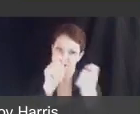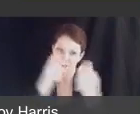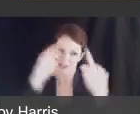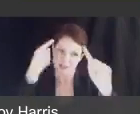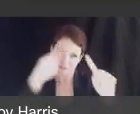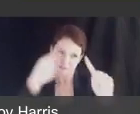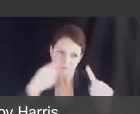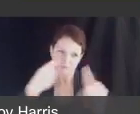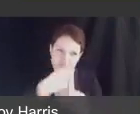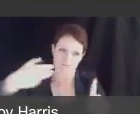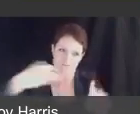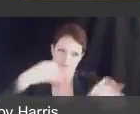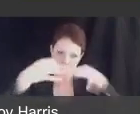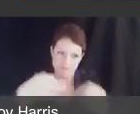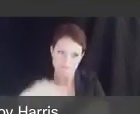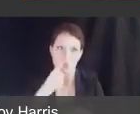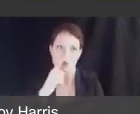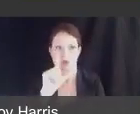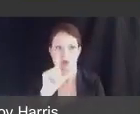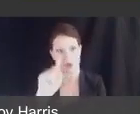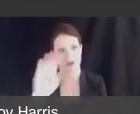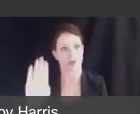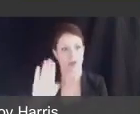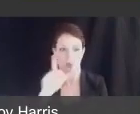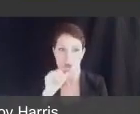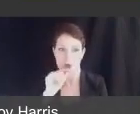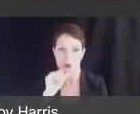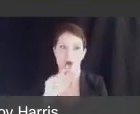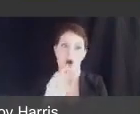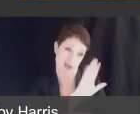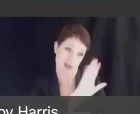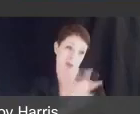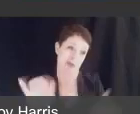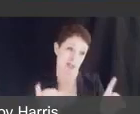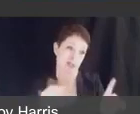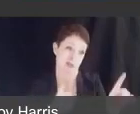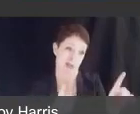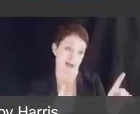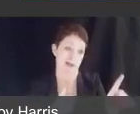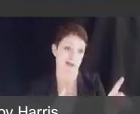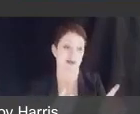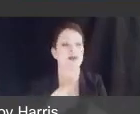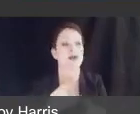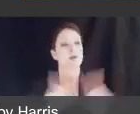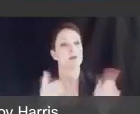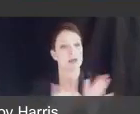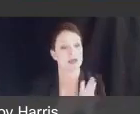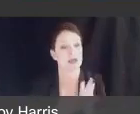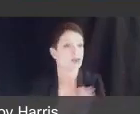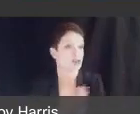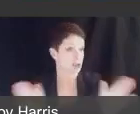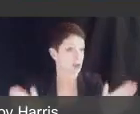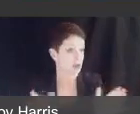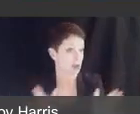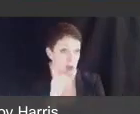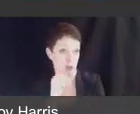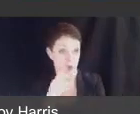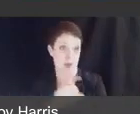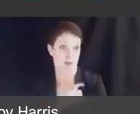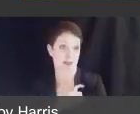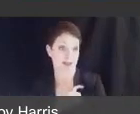of that 1B group also on their website, but generally speaking, it is police and firefighters,